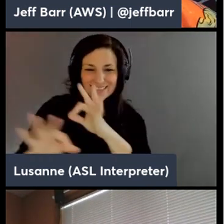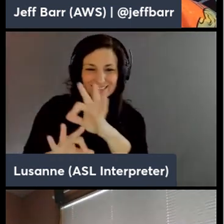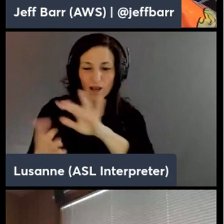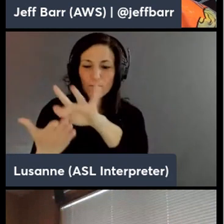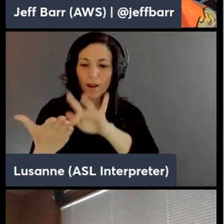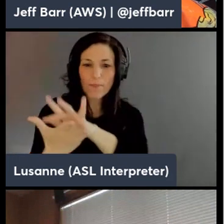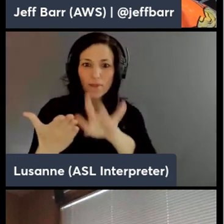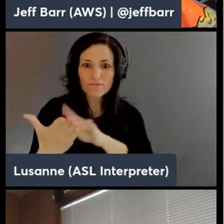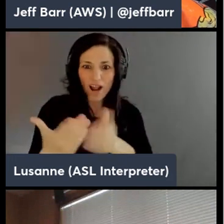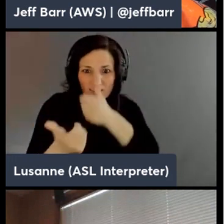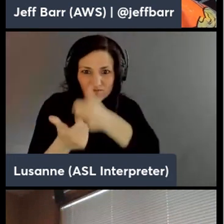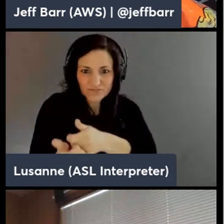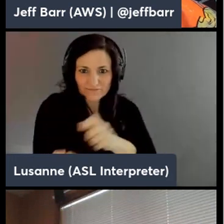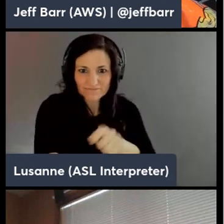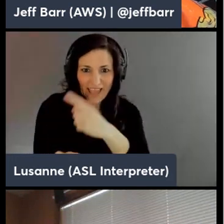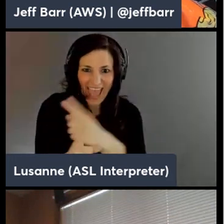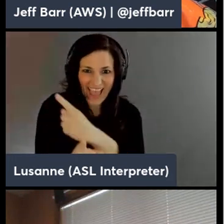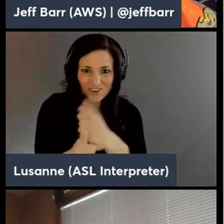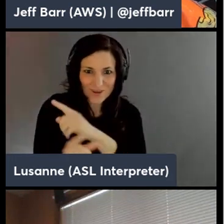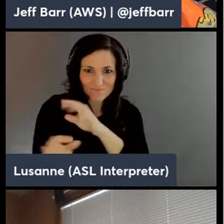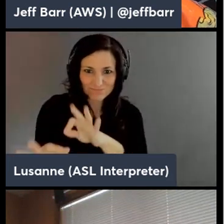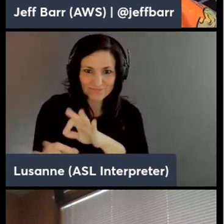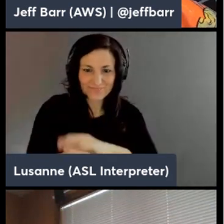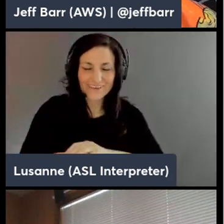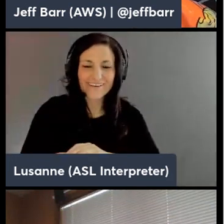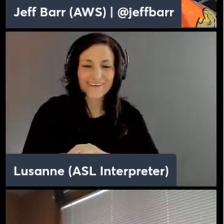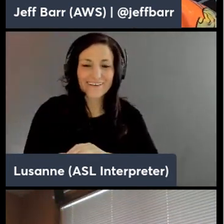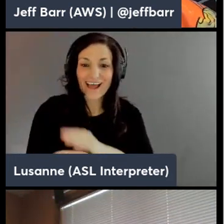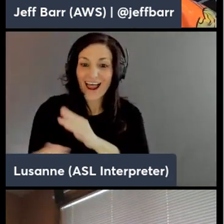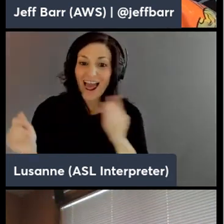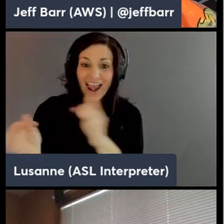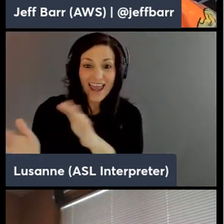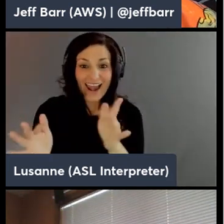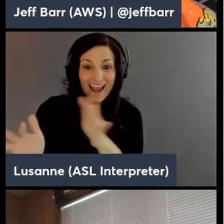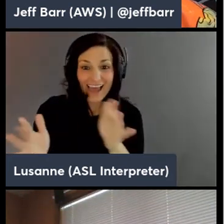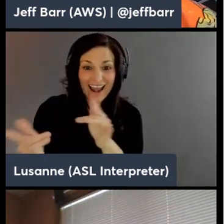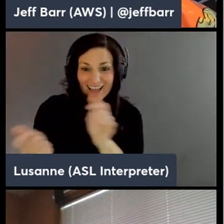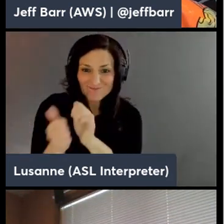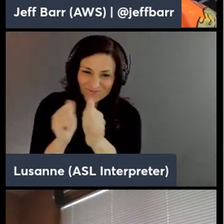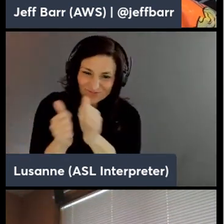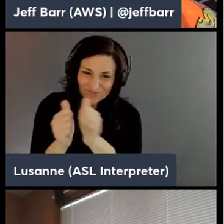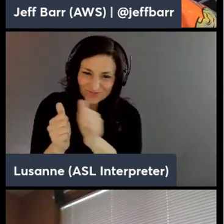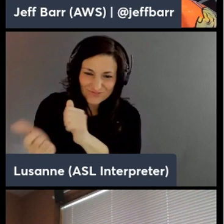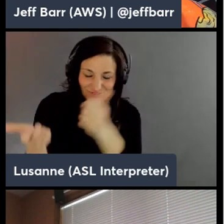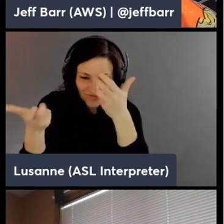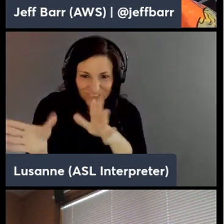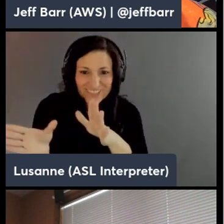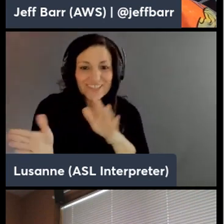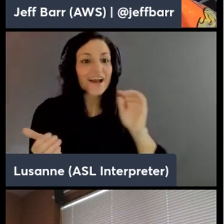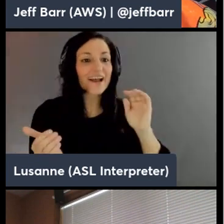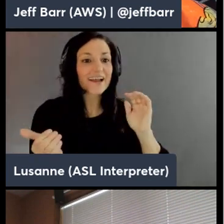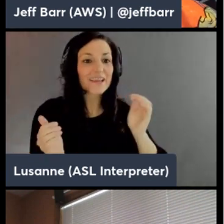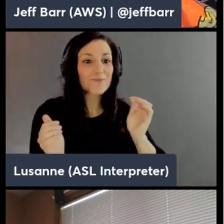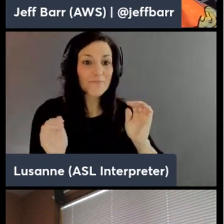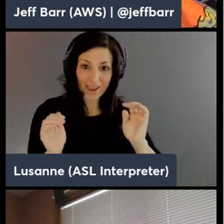and then at the end of that, you compare scores, and you decide who won. So it's very simple, like I said, typical,